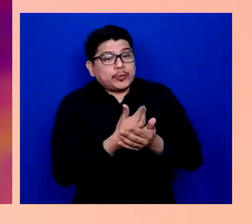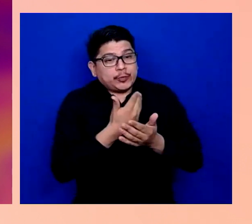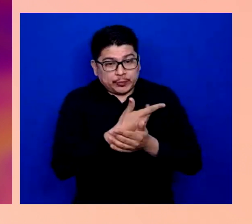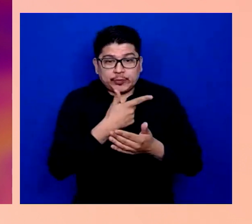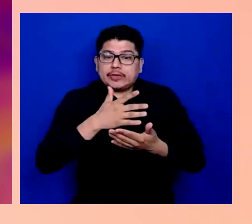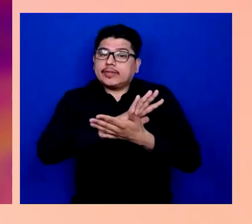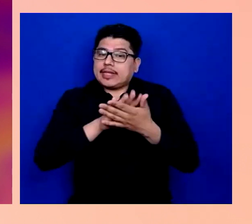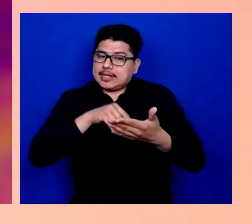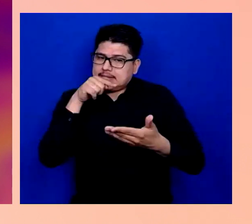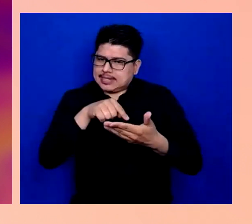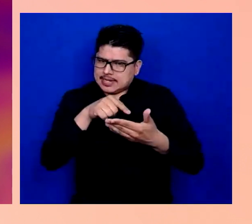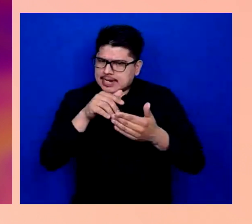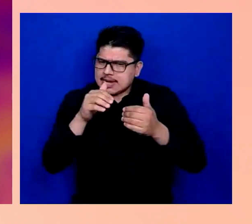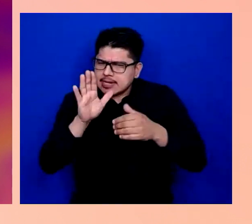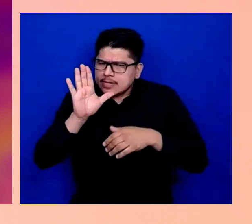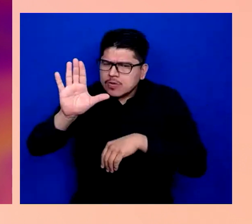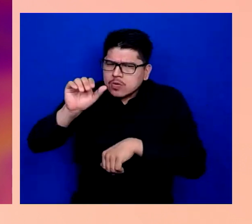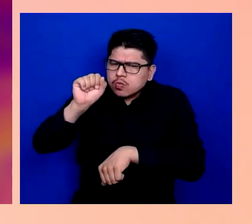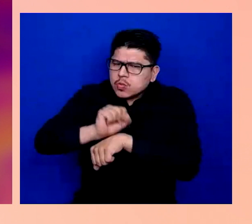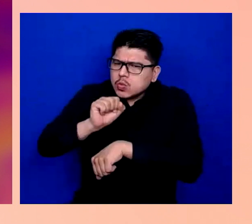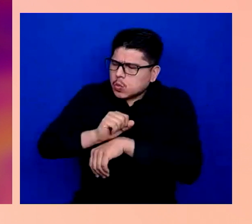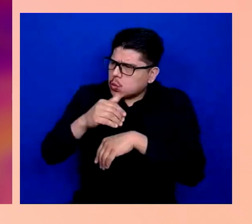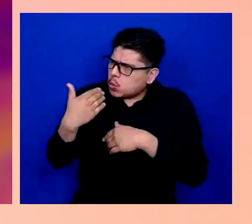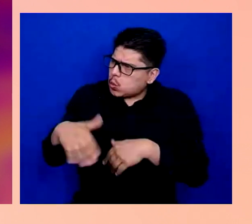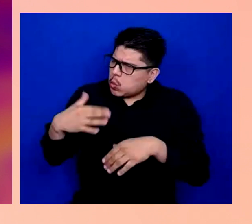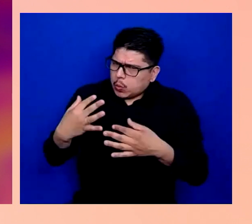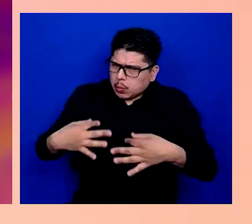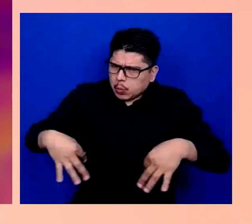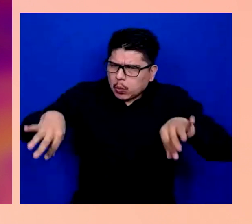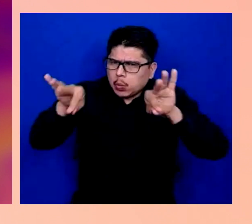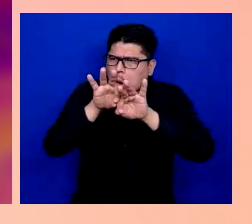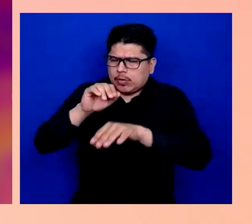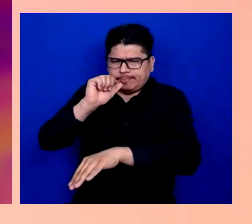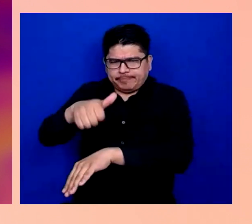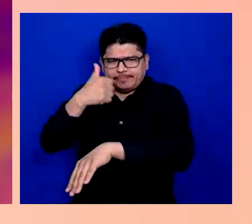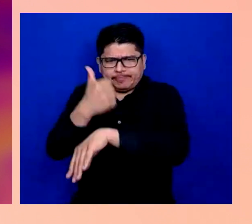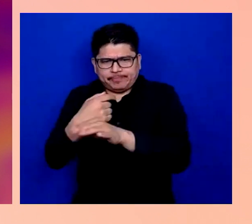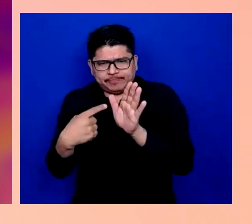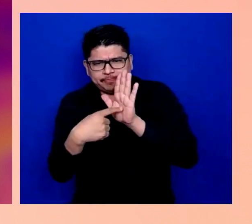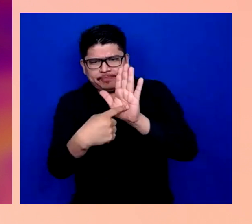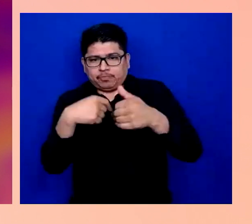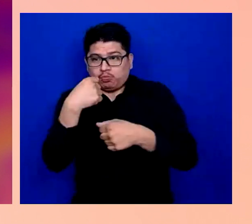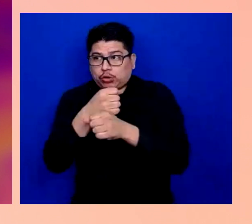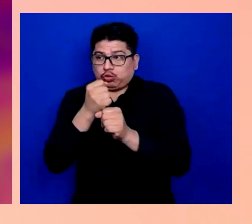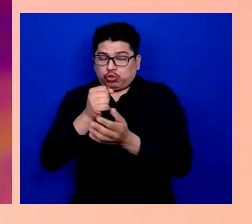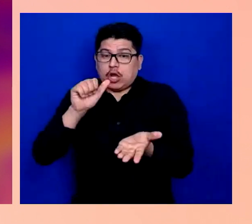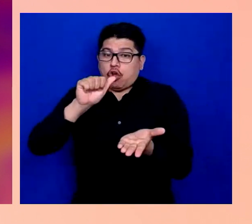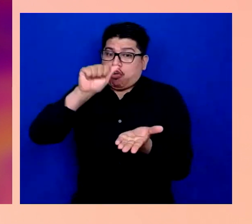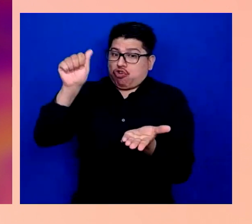that implementation into products in Azure. Jen and Cathy, I'd love to understand both